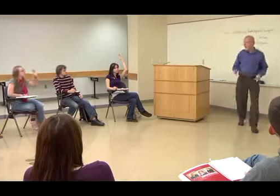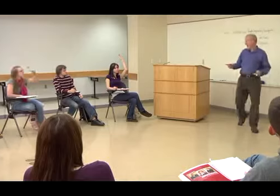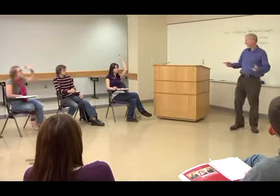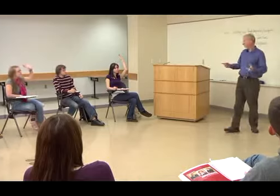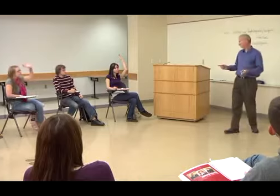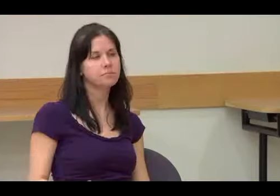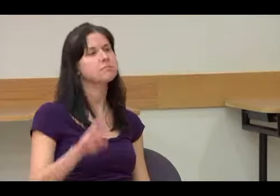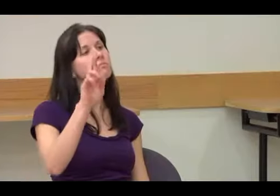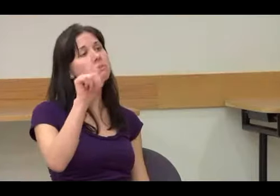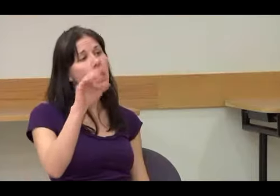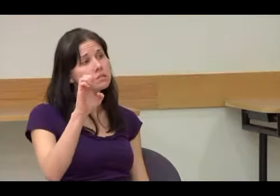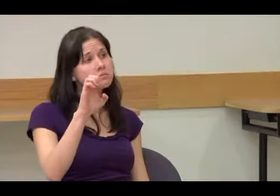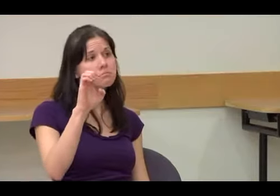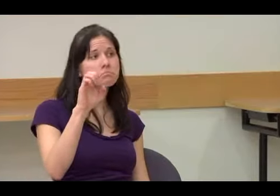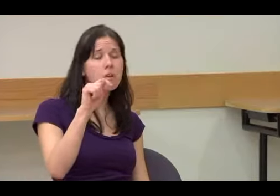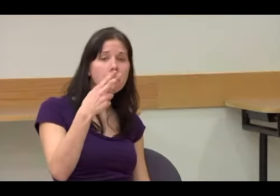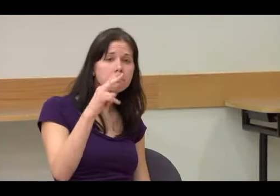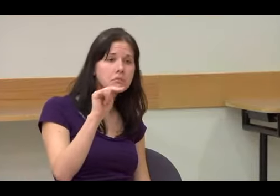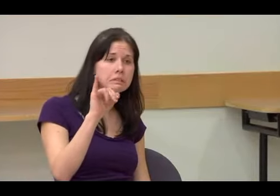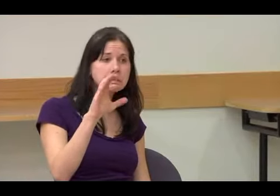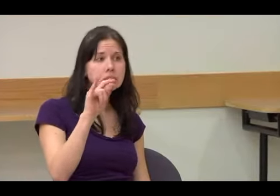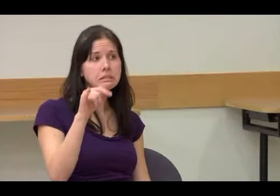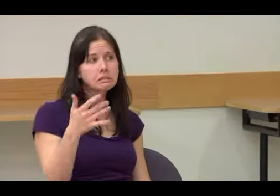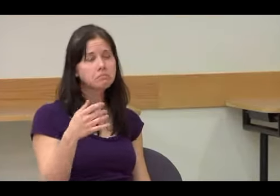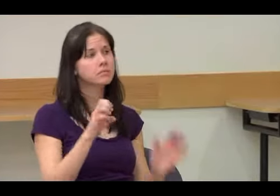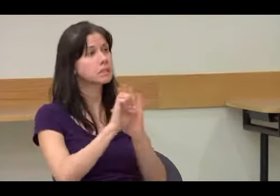Yes? Another is race and ethnicity.